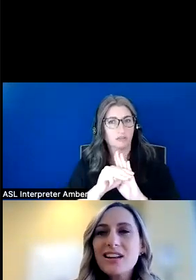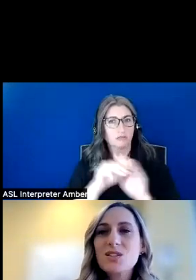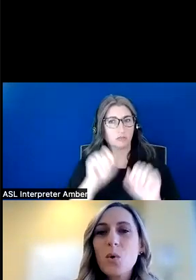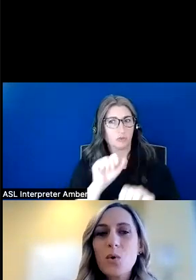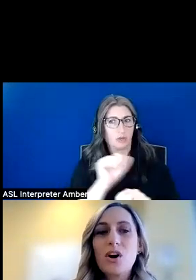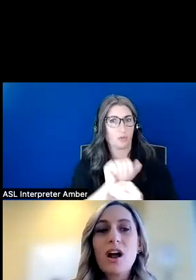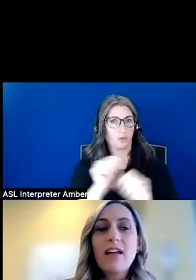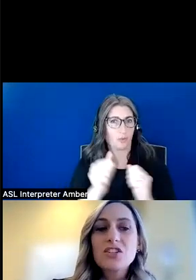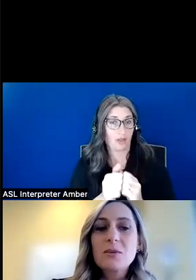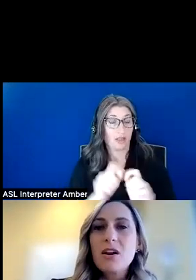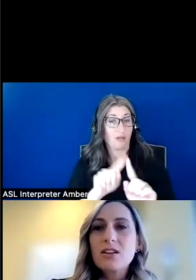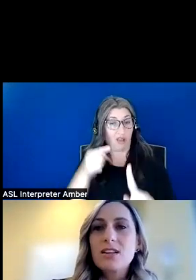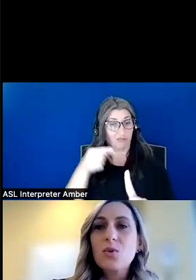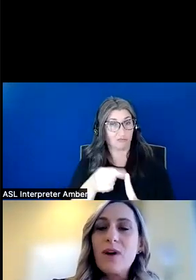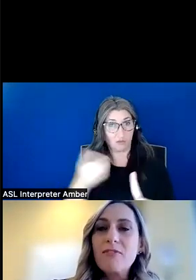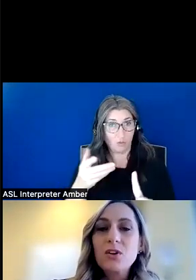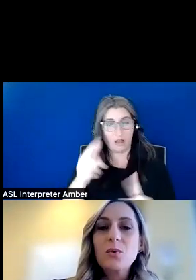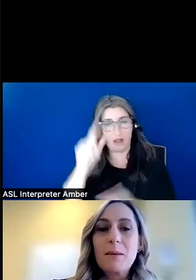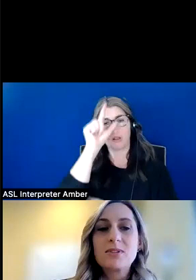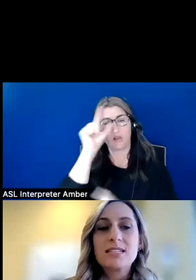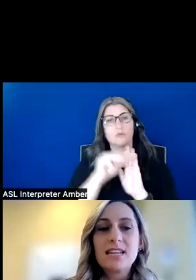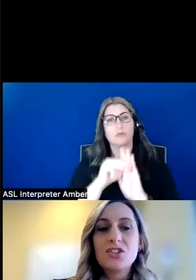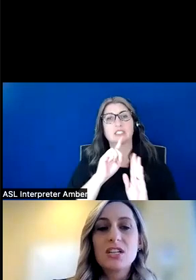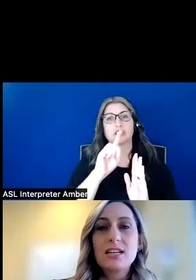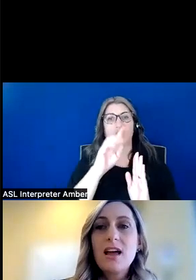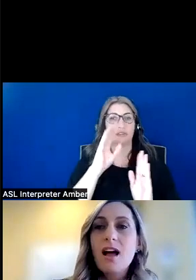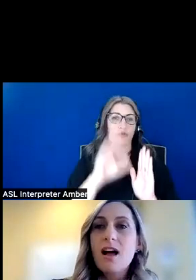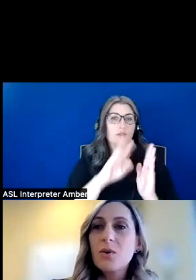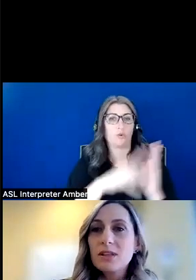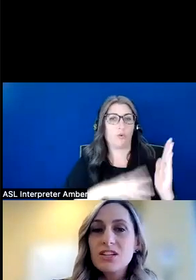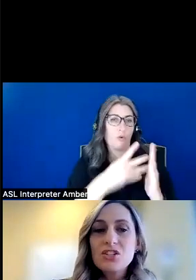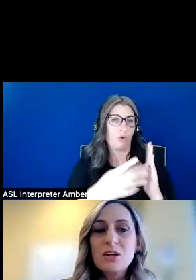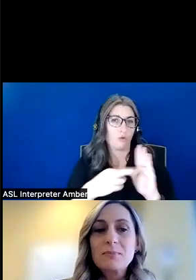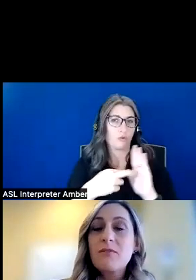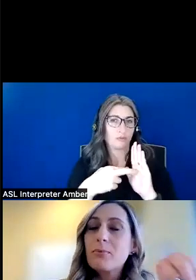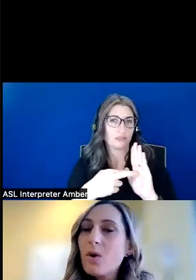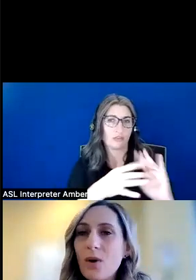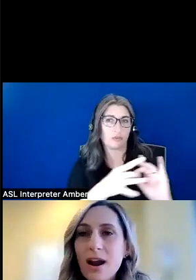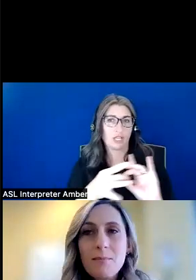at its core, a logic model is a graphical representation of the relationships of a program,